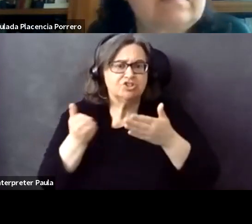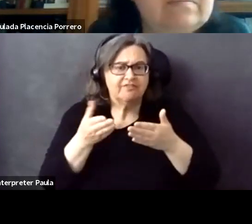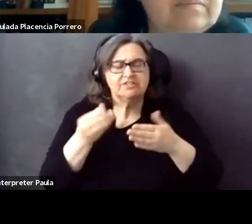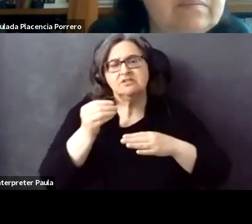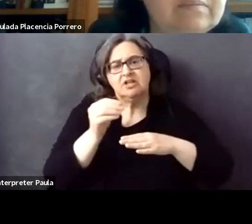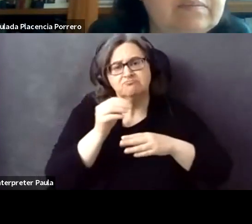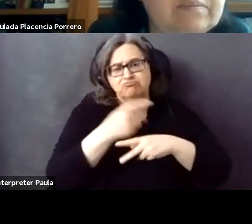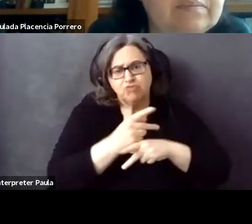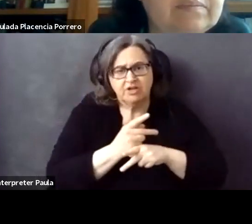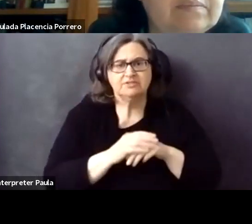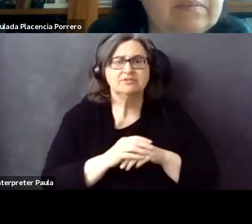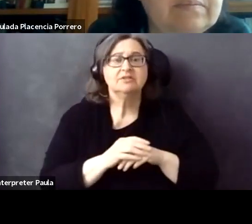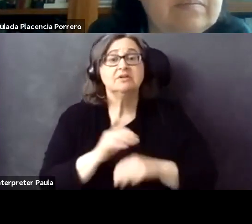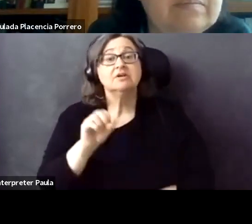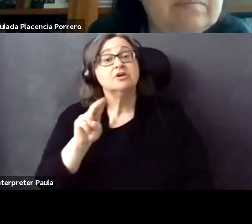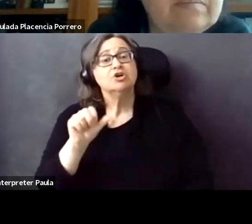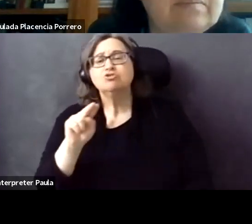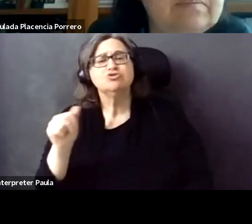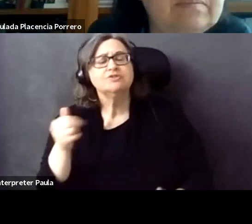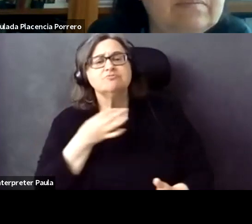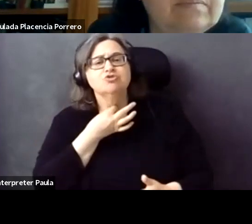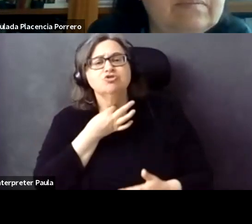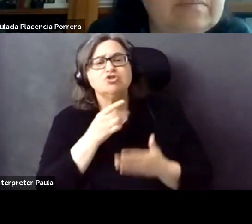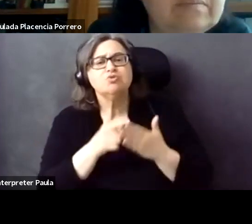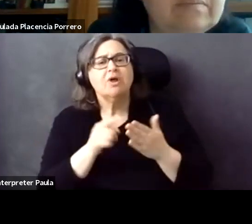process. >> SUSANNA LAURIN: Thank you very